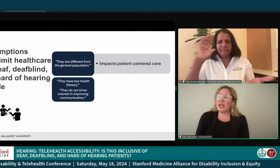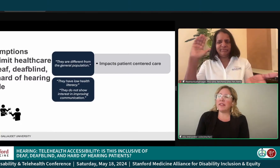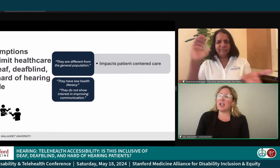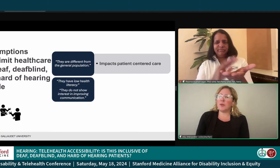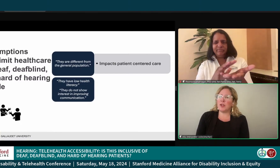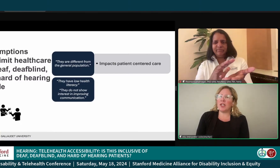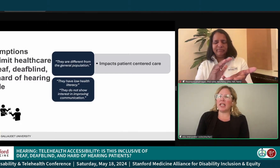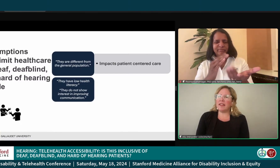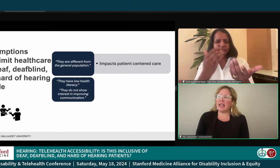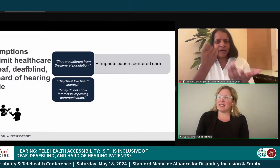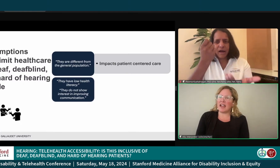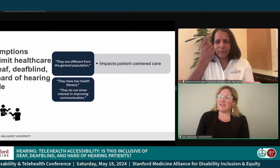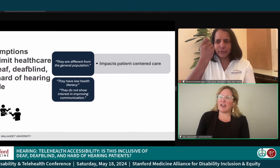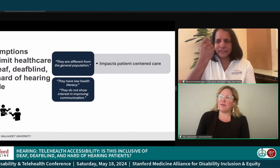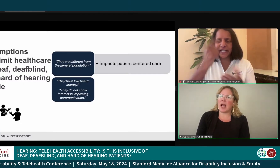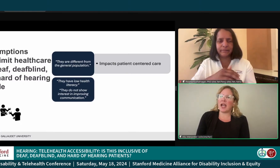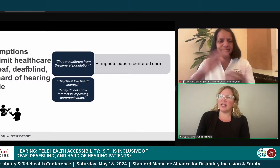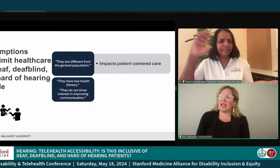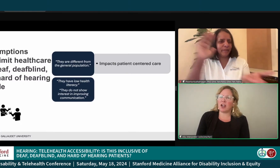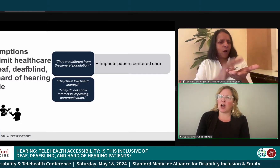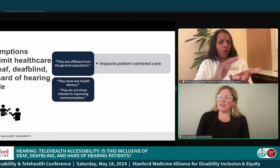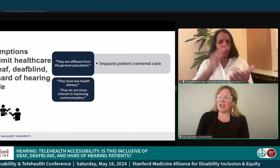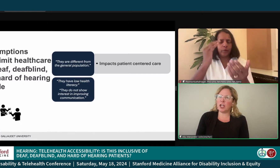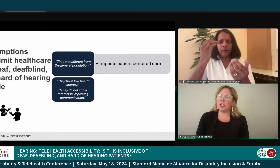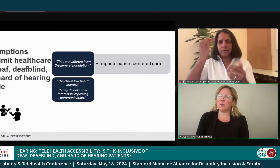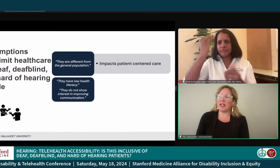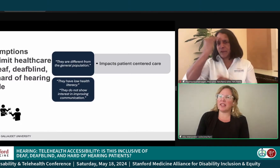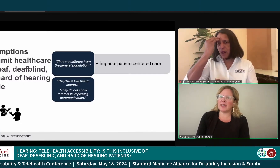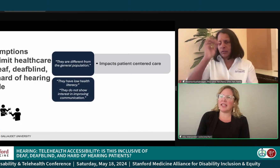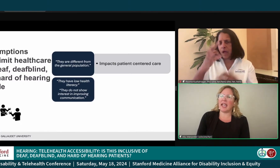at the community that is deaf, deaf-blind, and hard of hearing, you may think that they